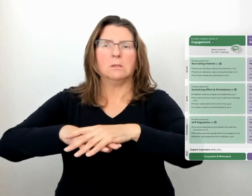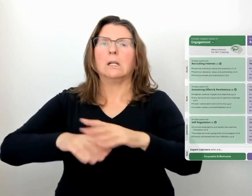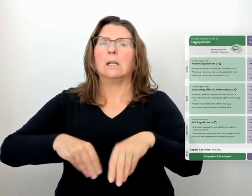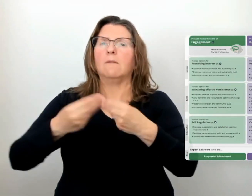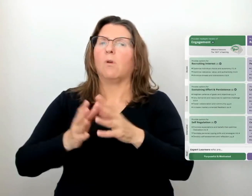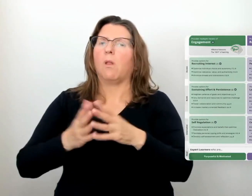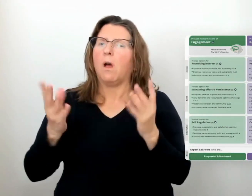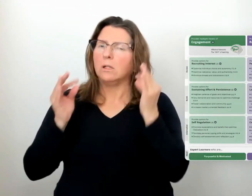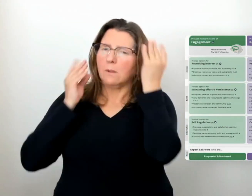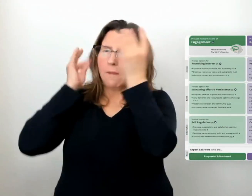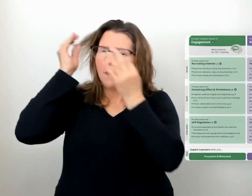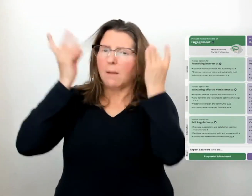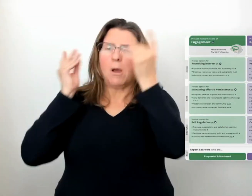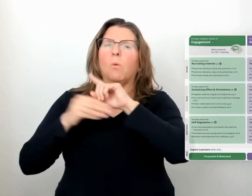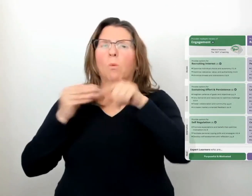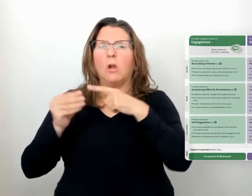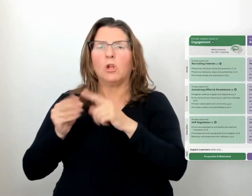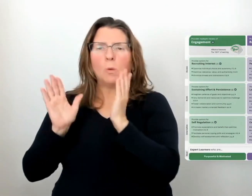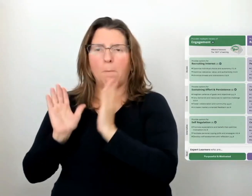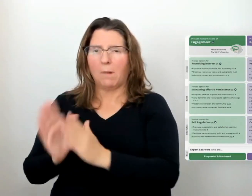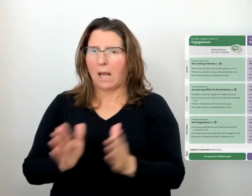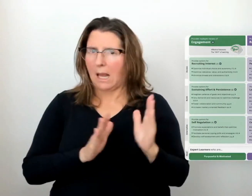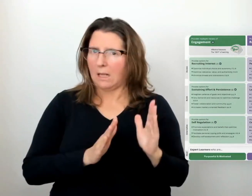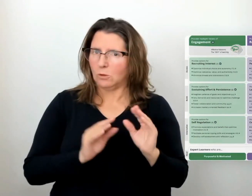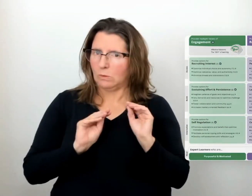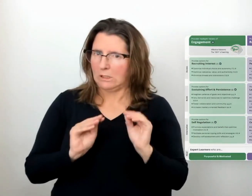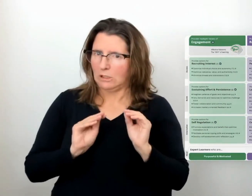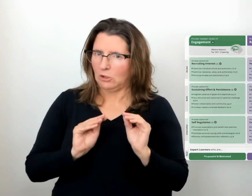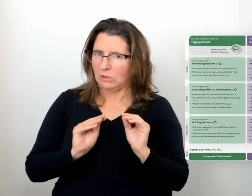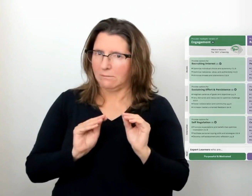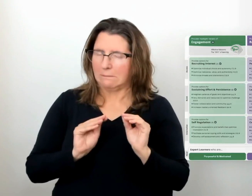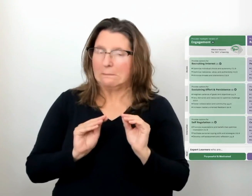Many factors to consider as you plan.